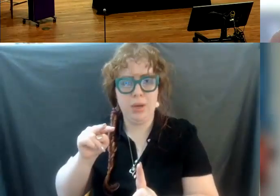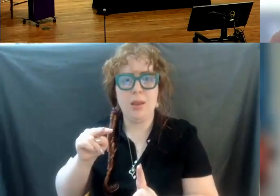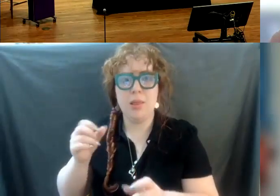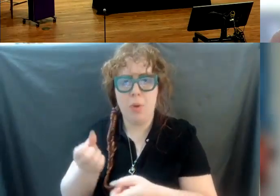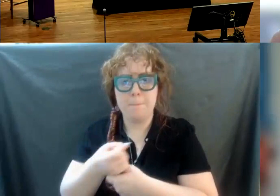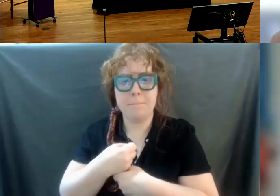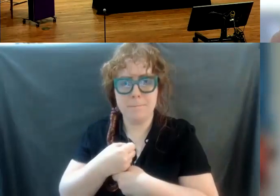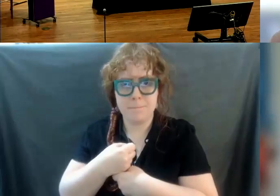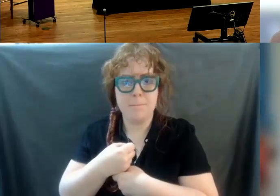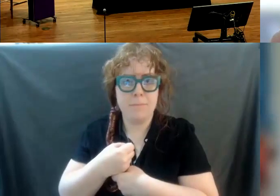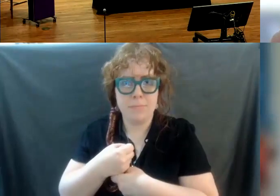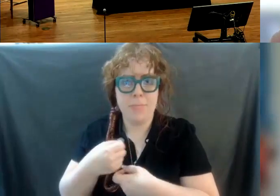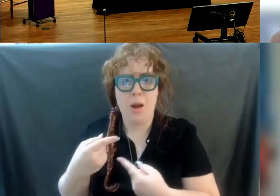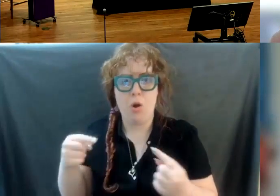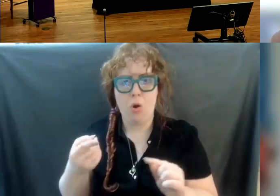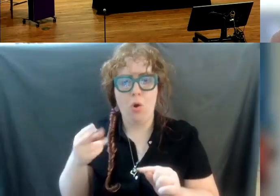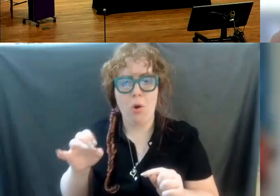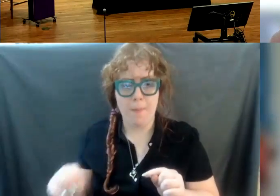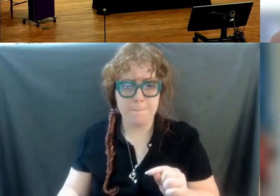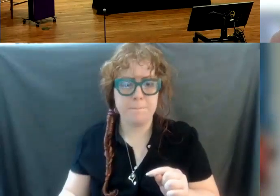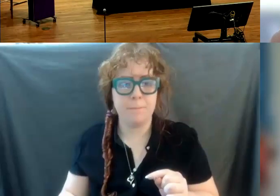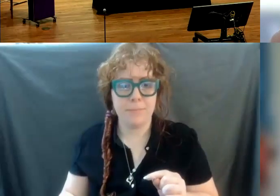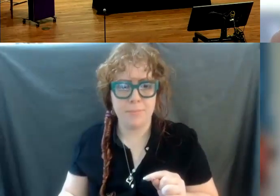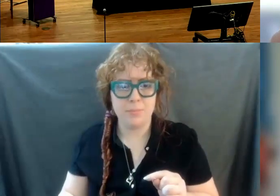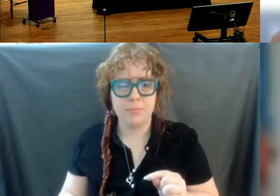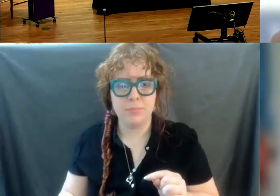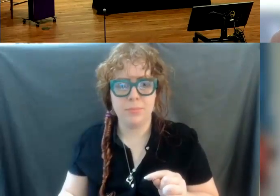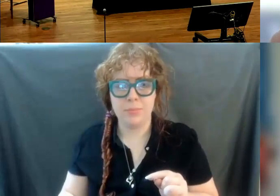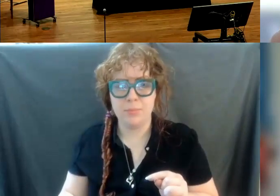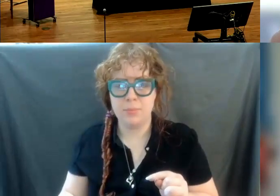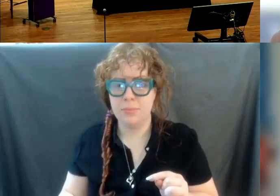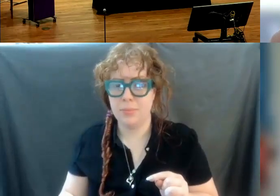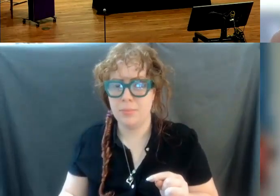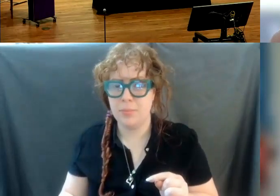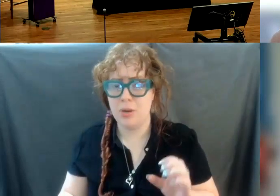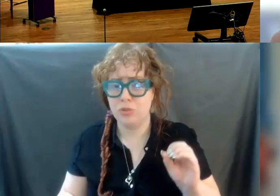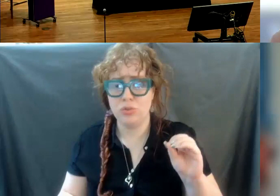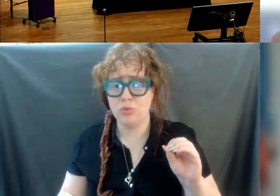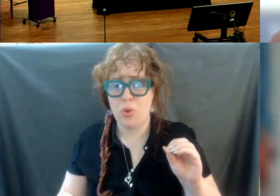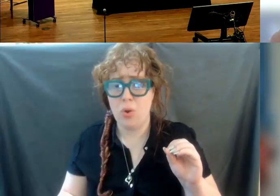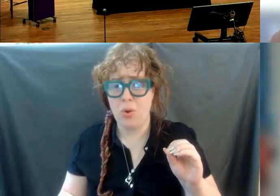You have people with you that probably haven't even dealt with the carceral system